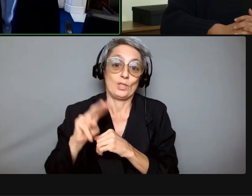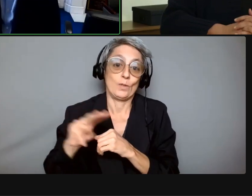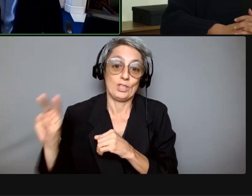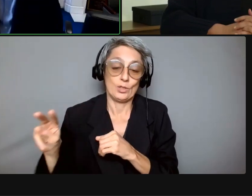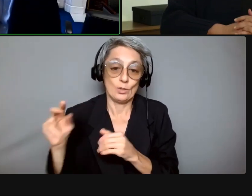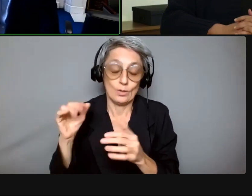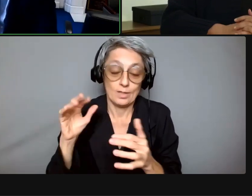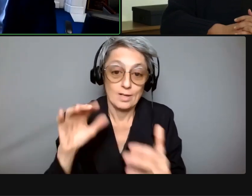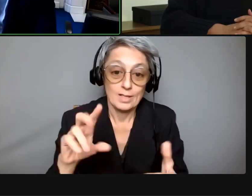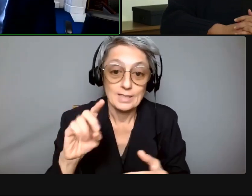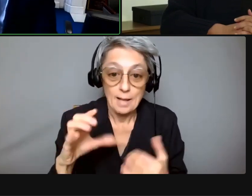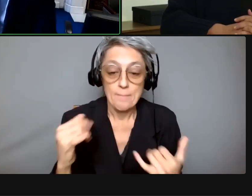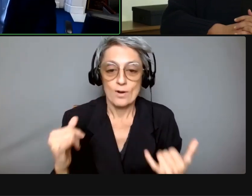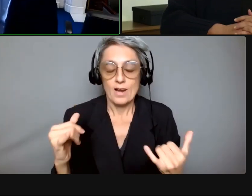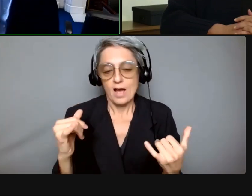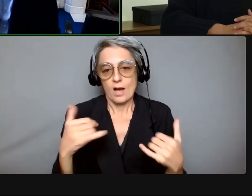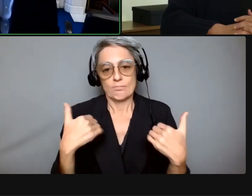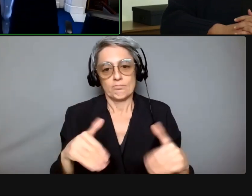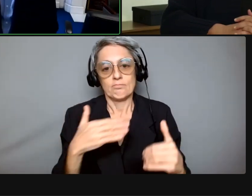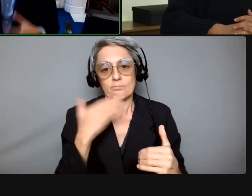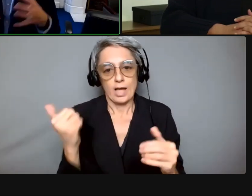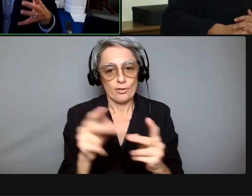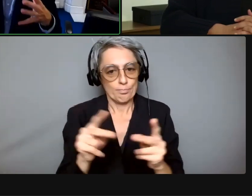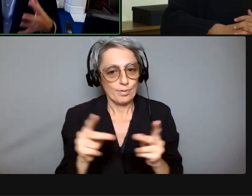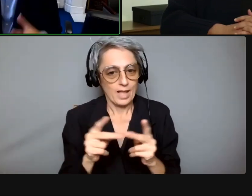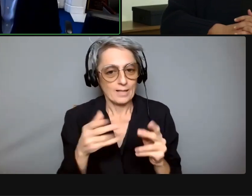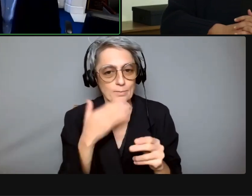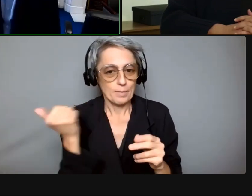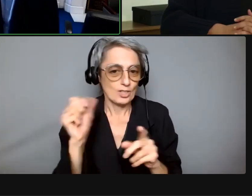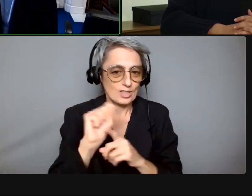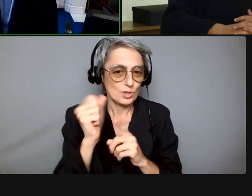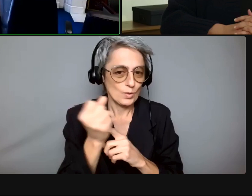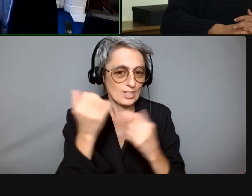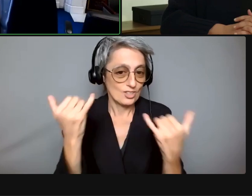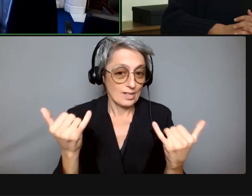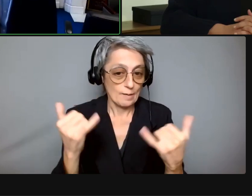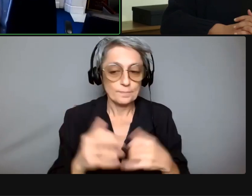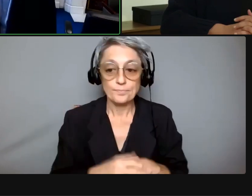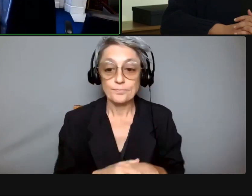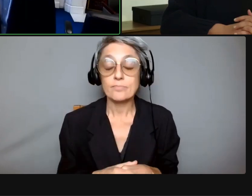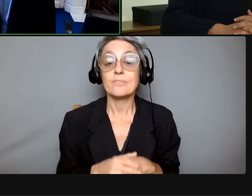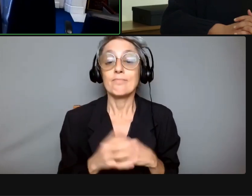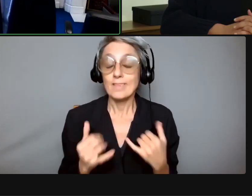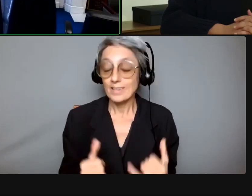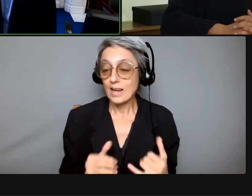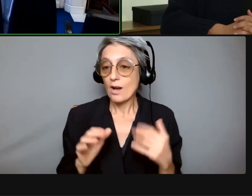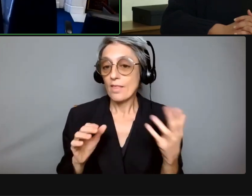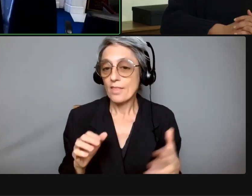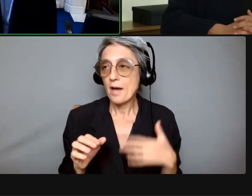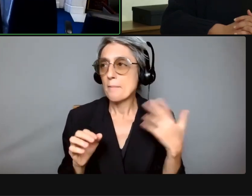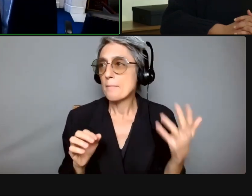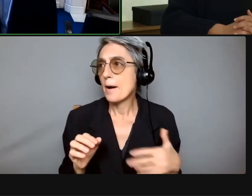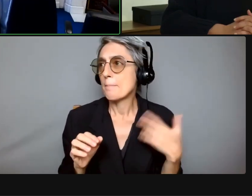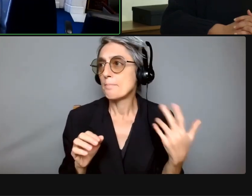I'll turn to your current experience at Apple. The company's already carbon neutral